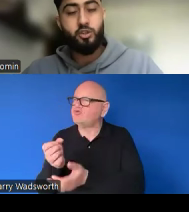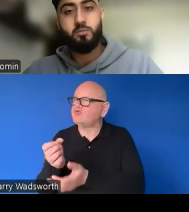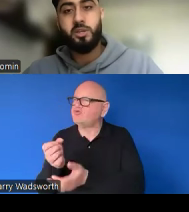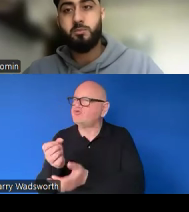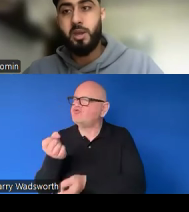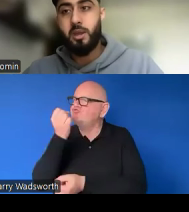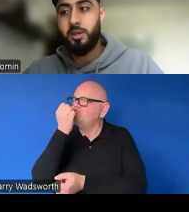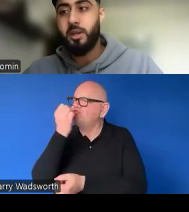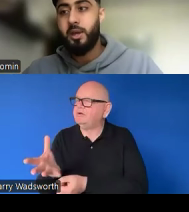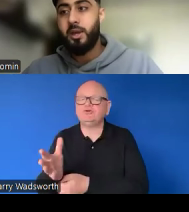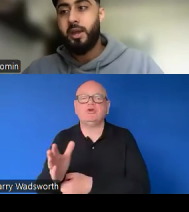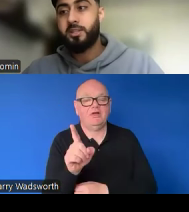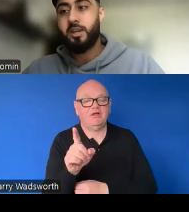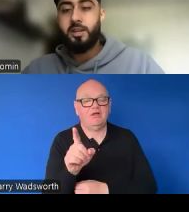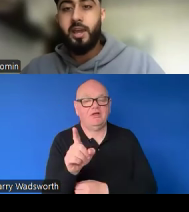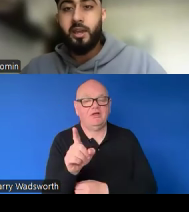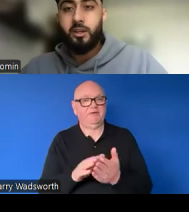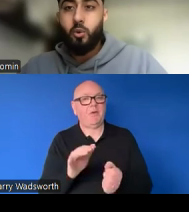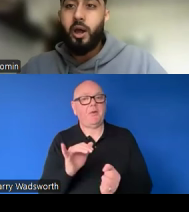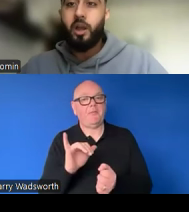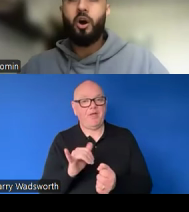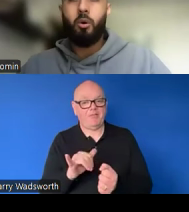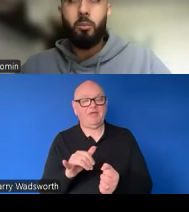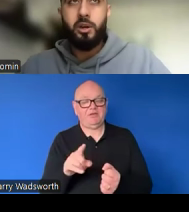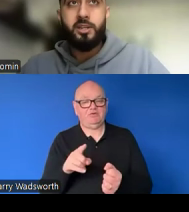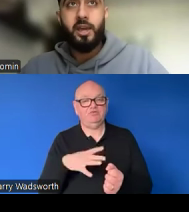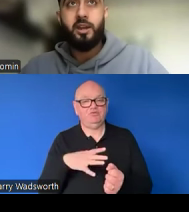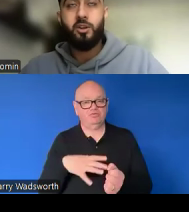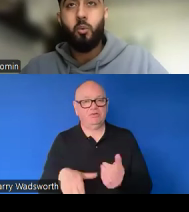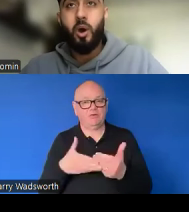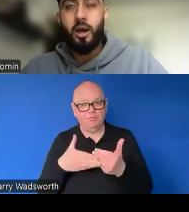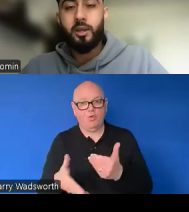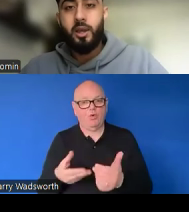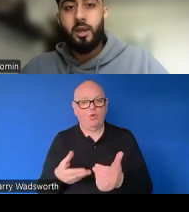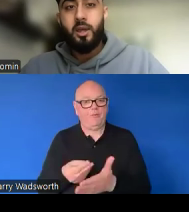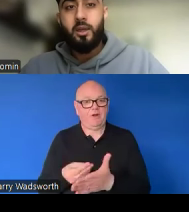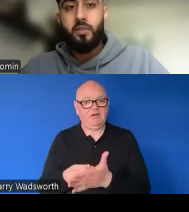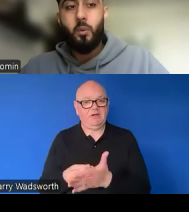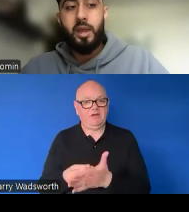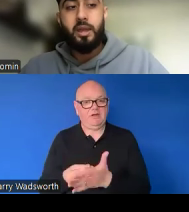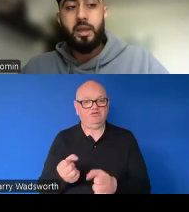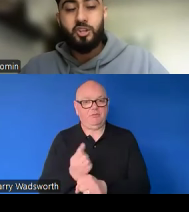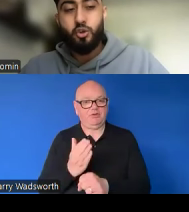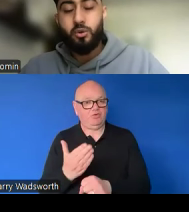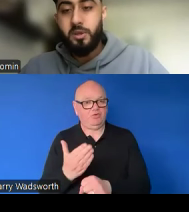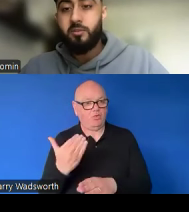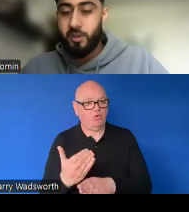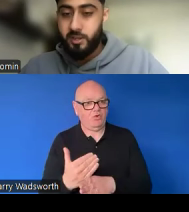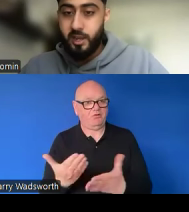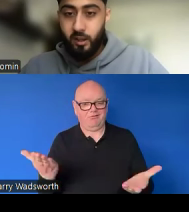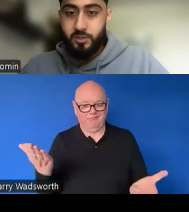it just means maybe it's going to take quite a lot more money to get it to work the way it should be for yourselves.